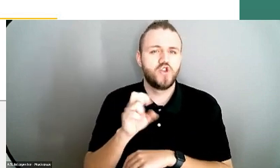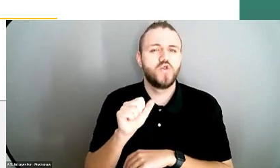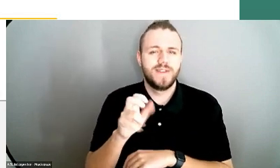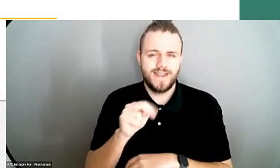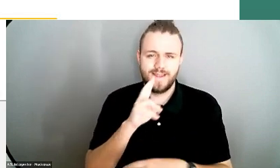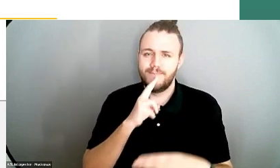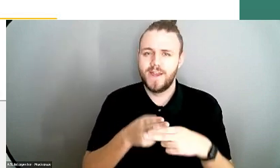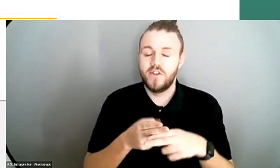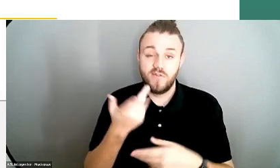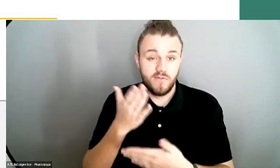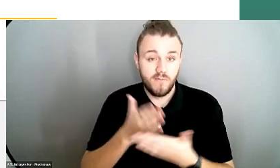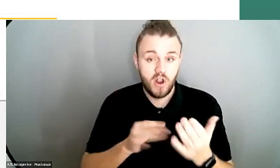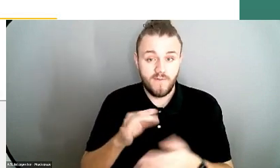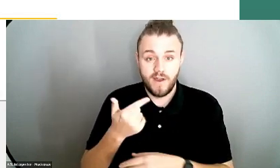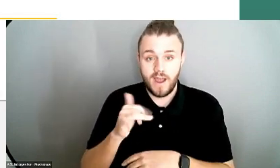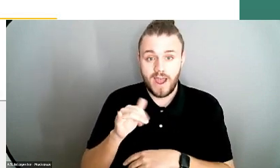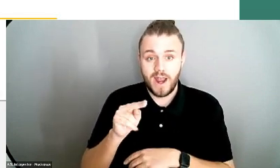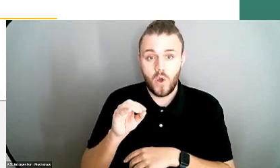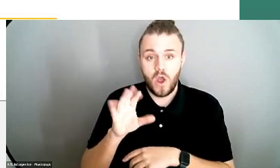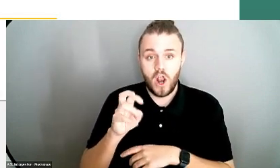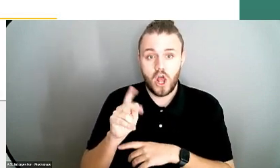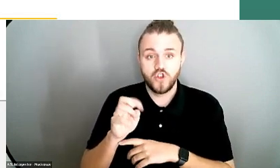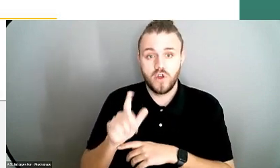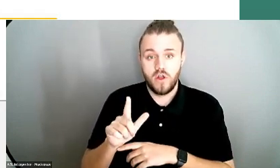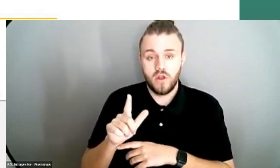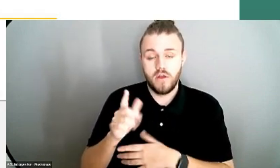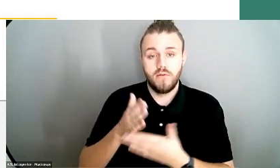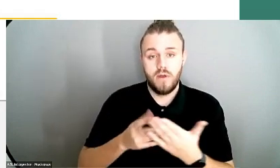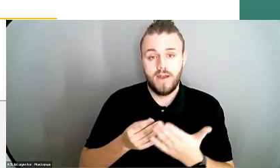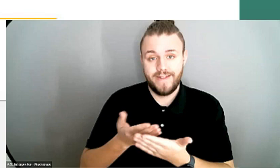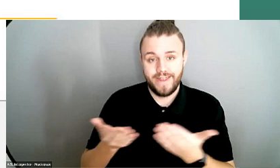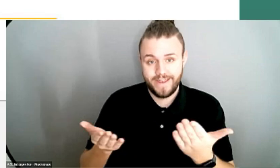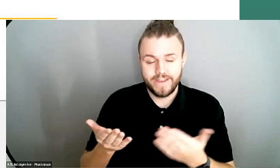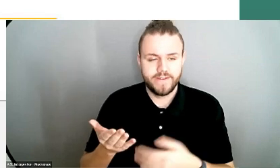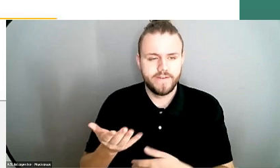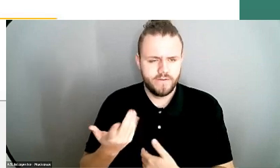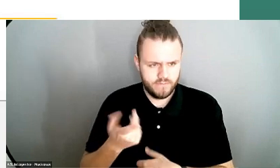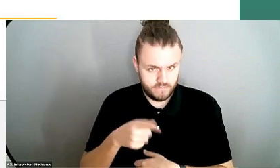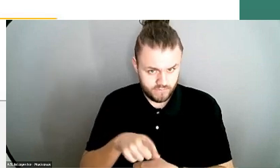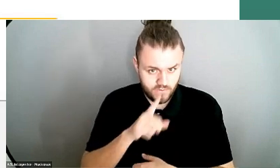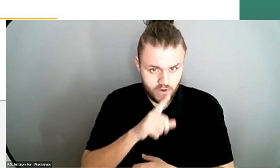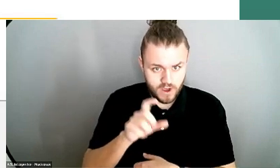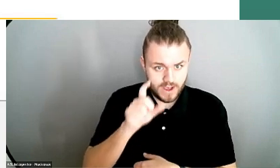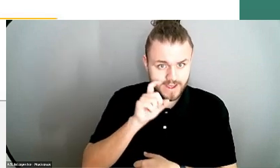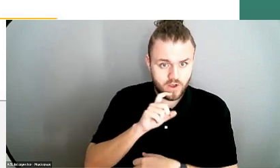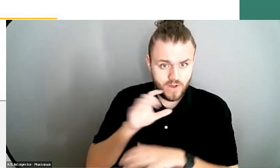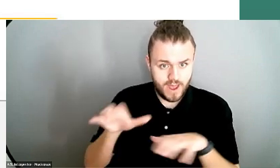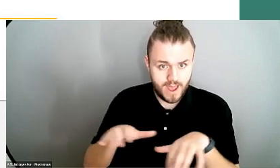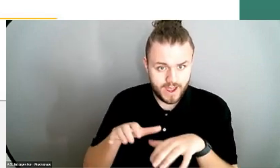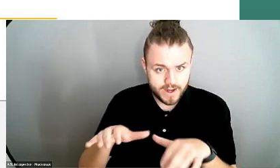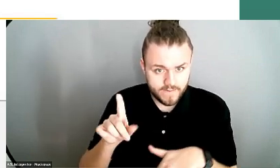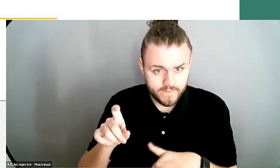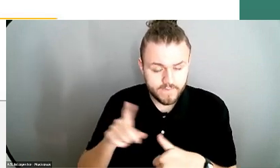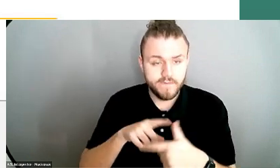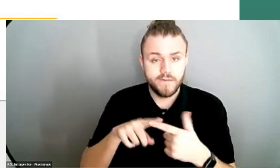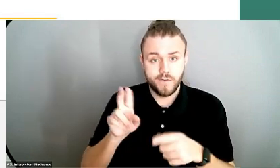the gynecological end of things is, are you sexually active? Are you using contraception?